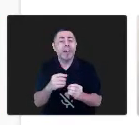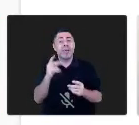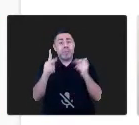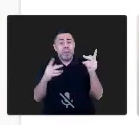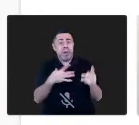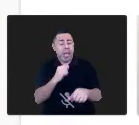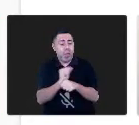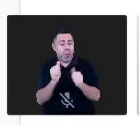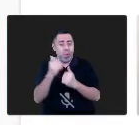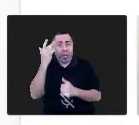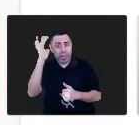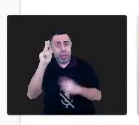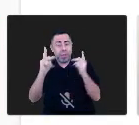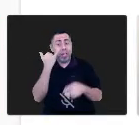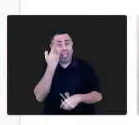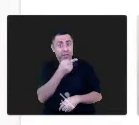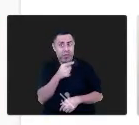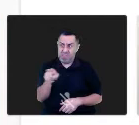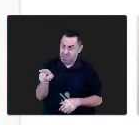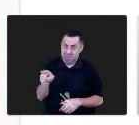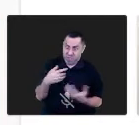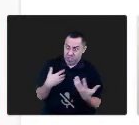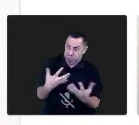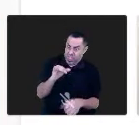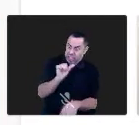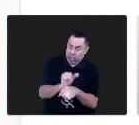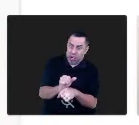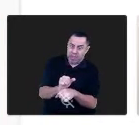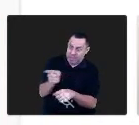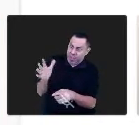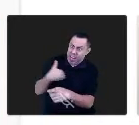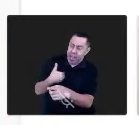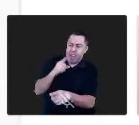the job you might want will help you create and ask good good questions right um a flattery and